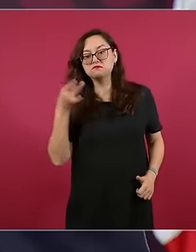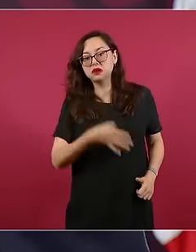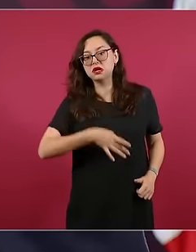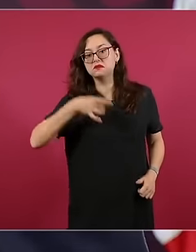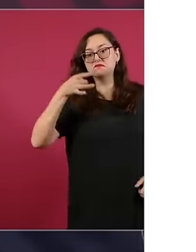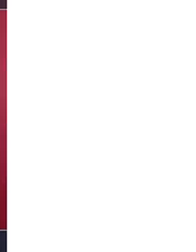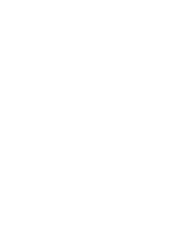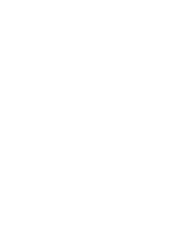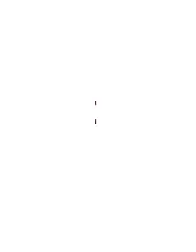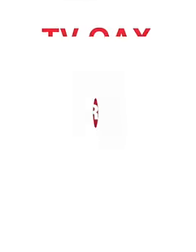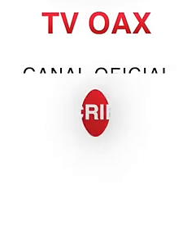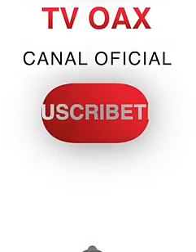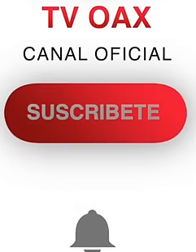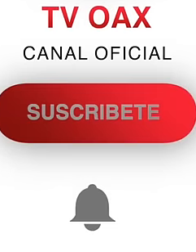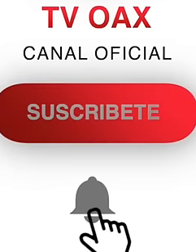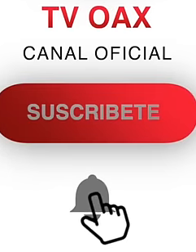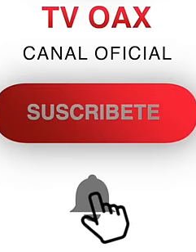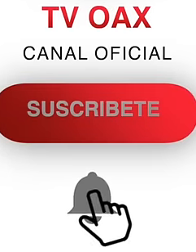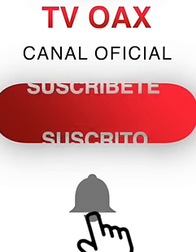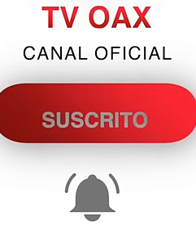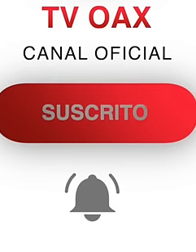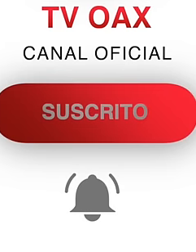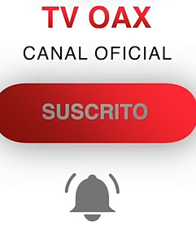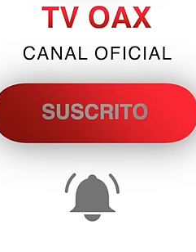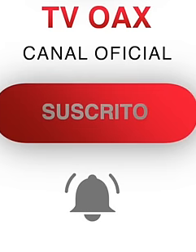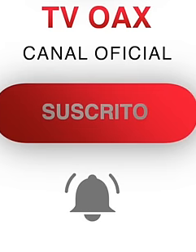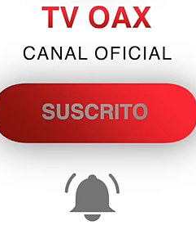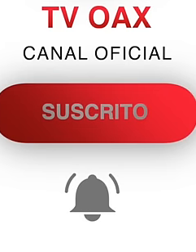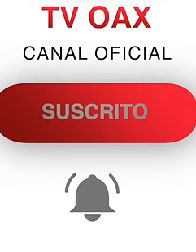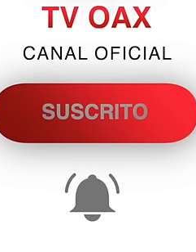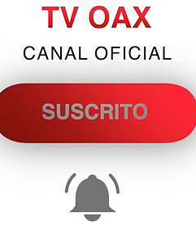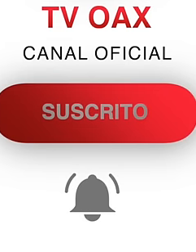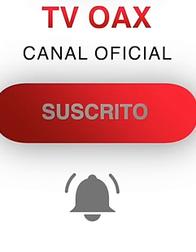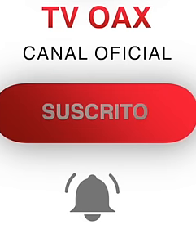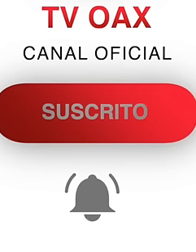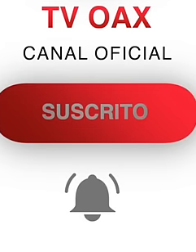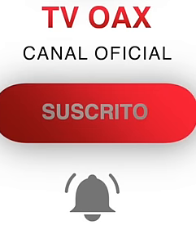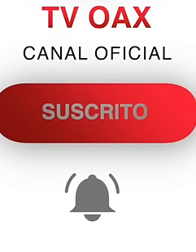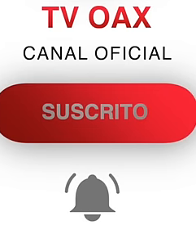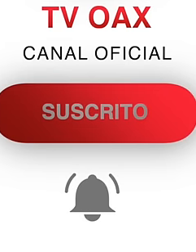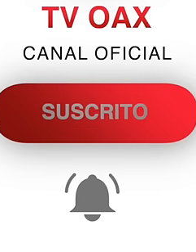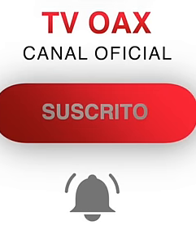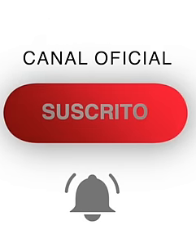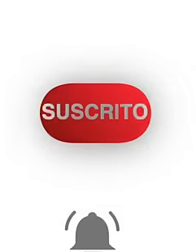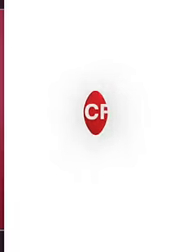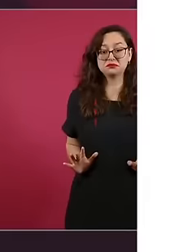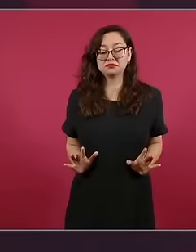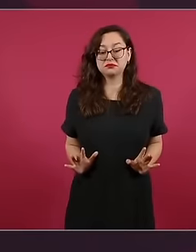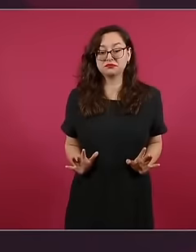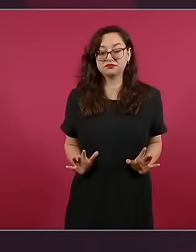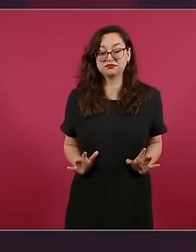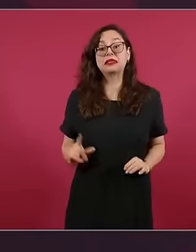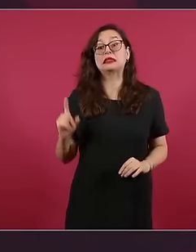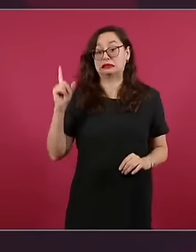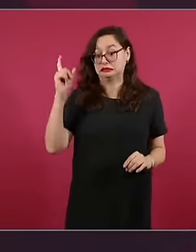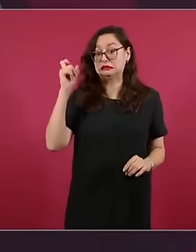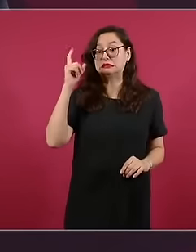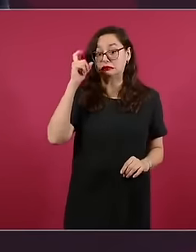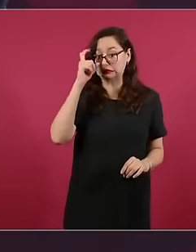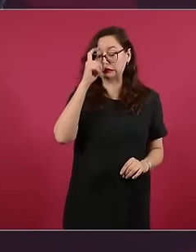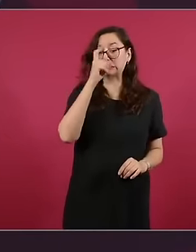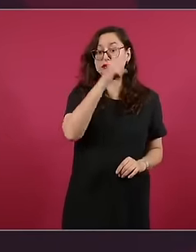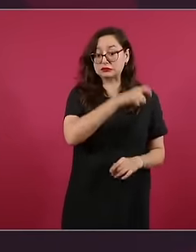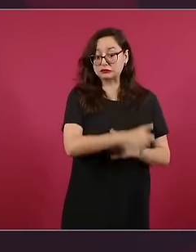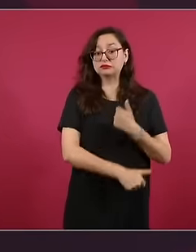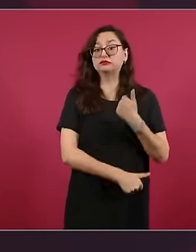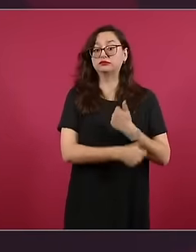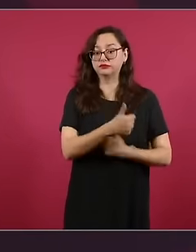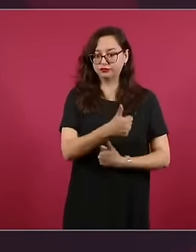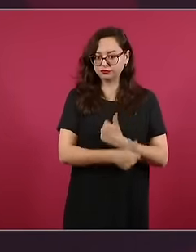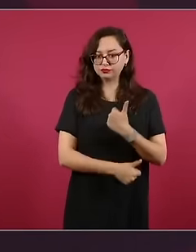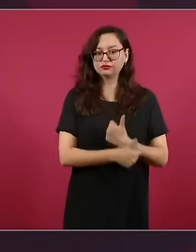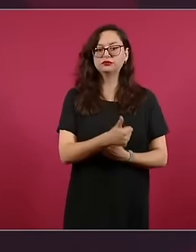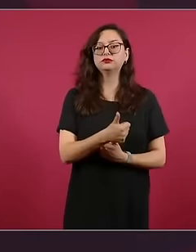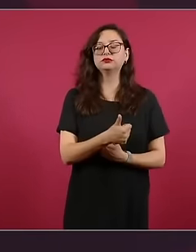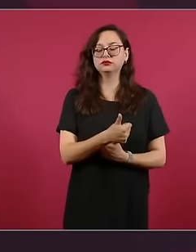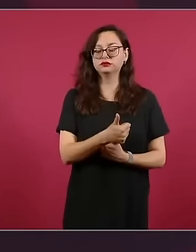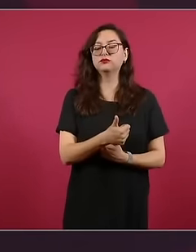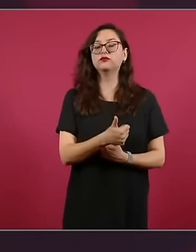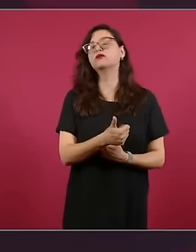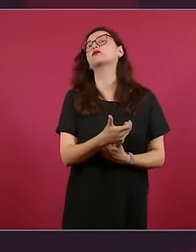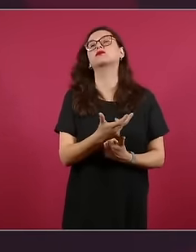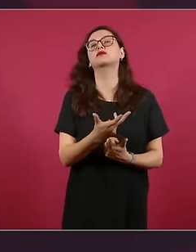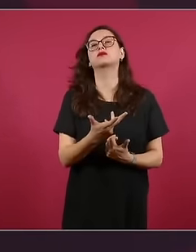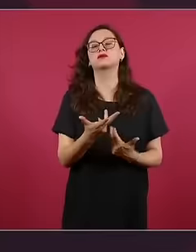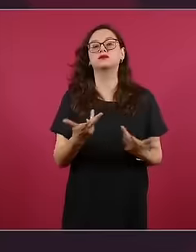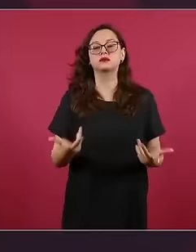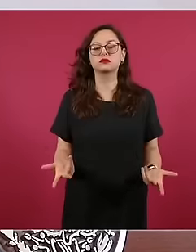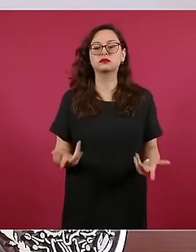eh It has not been easy, it has meant a lot of work